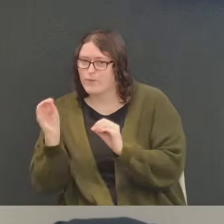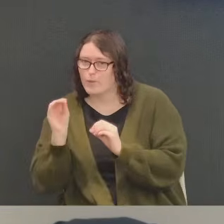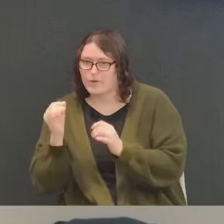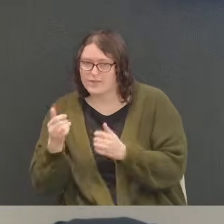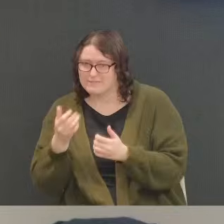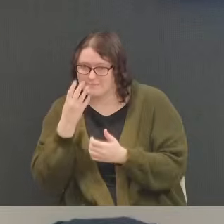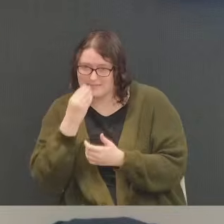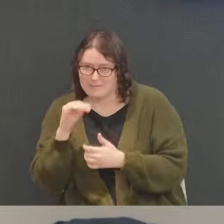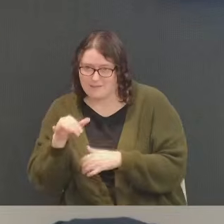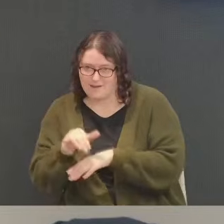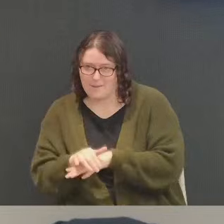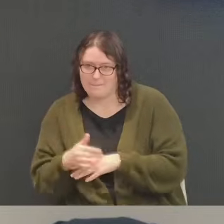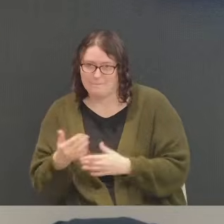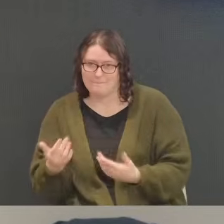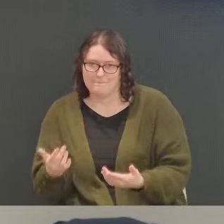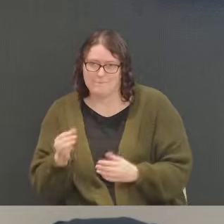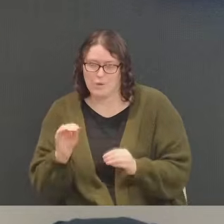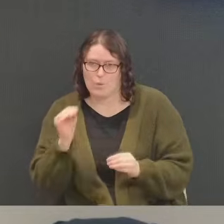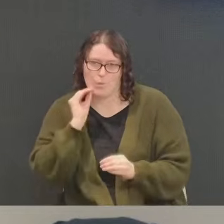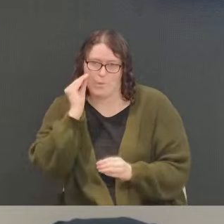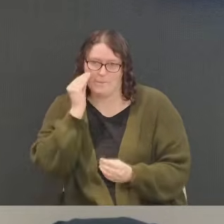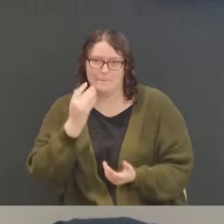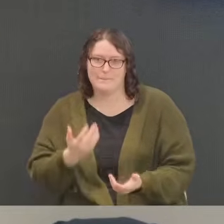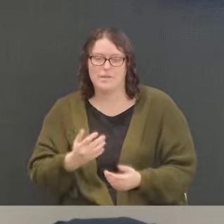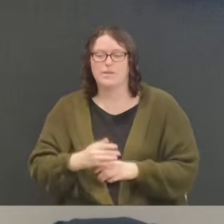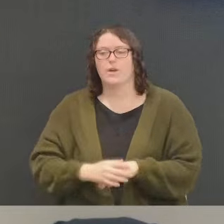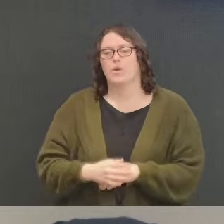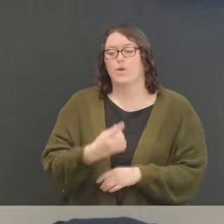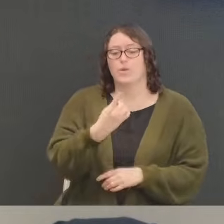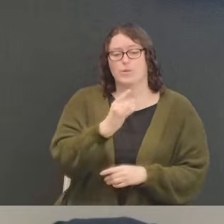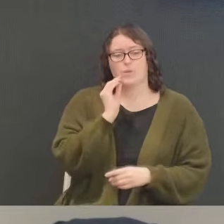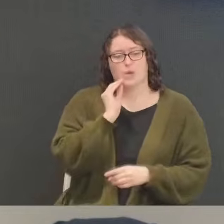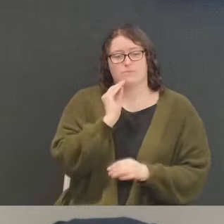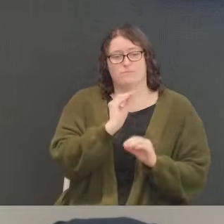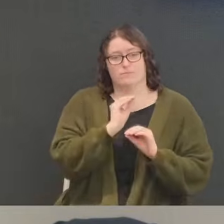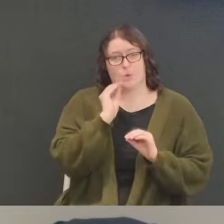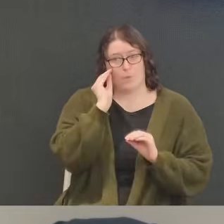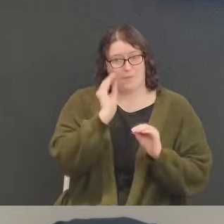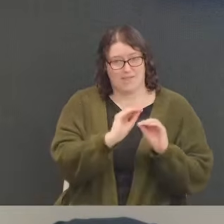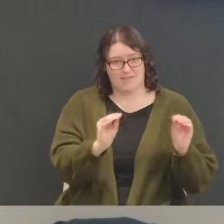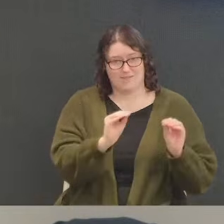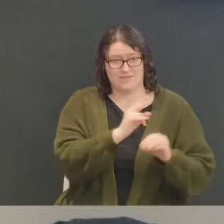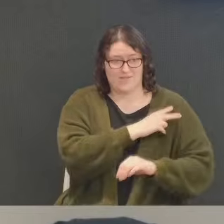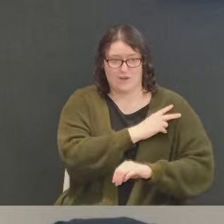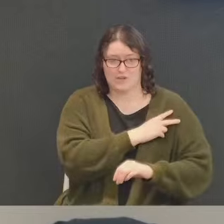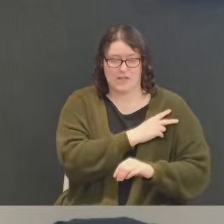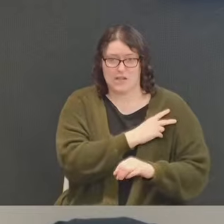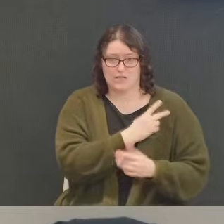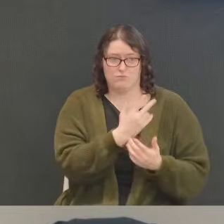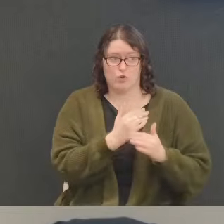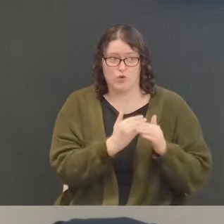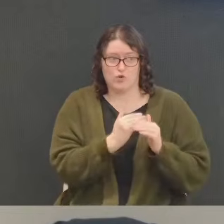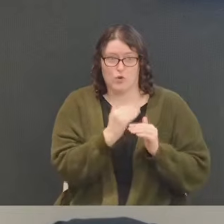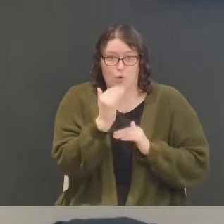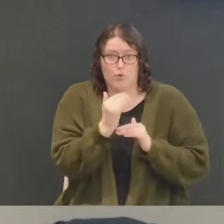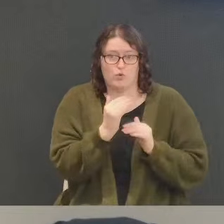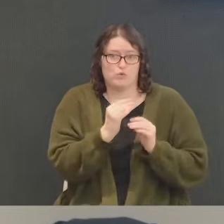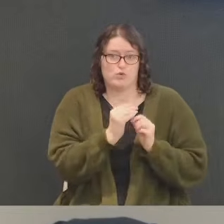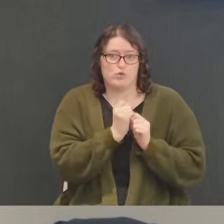And as I said the last time I spoke, one homeless veteran is one too many. So what I'm I'm really